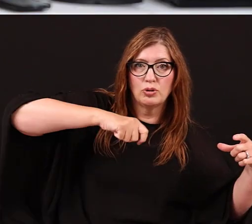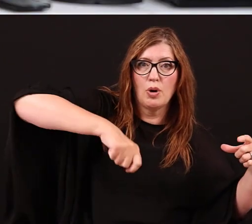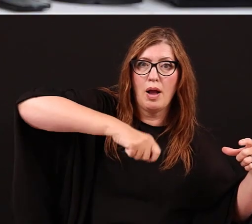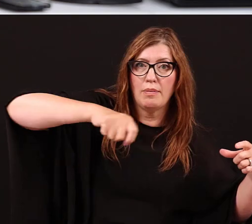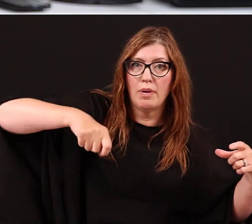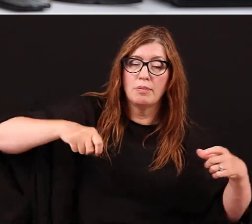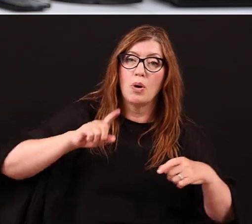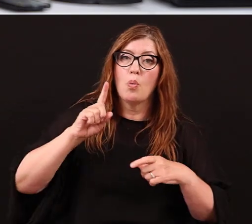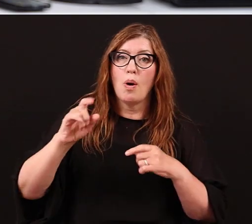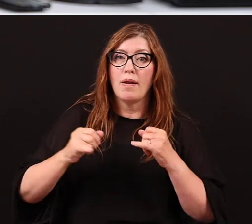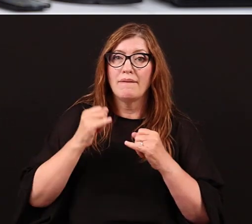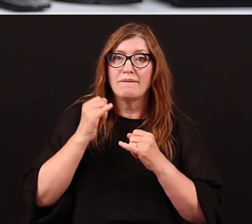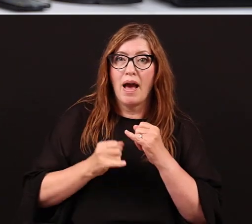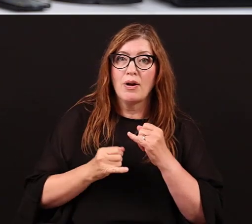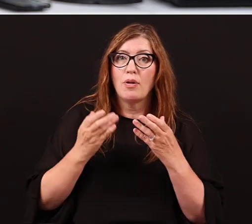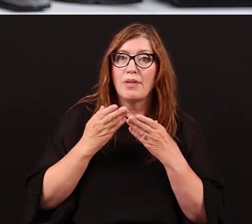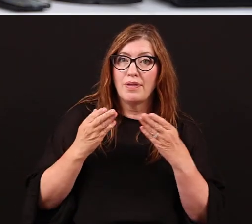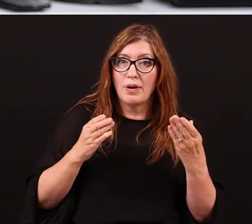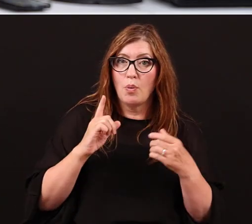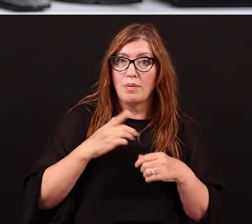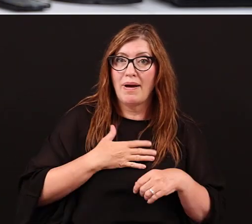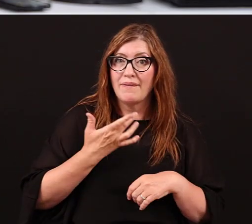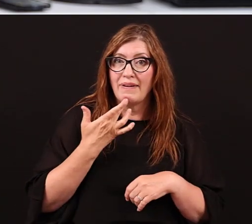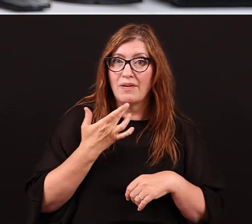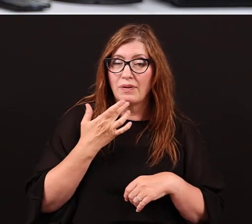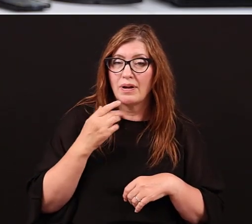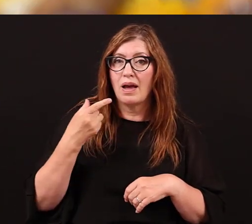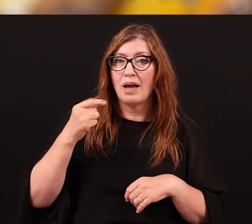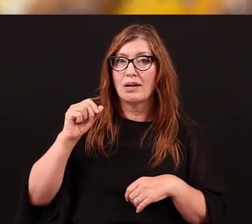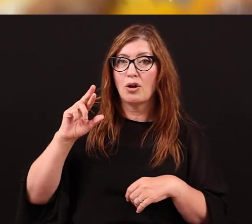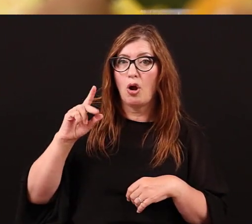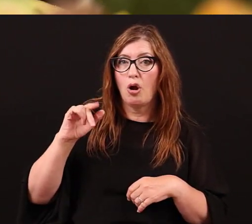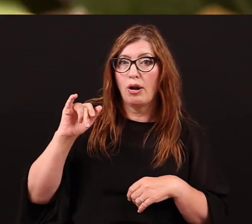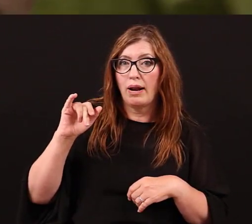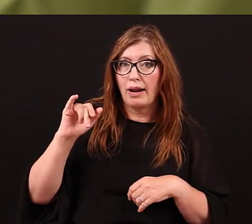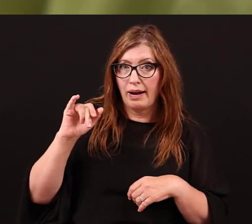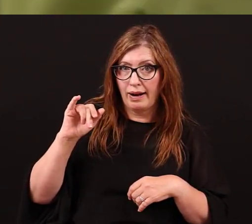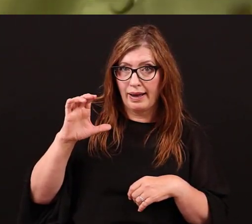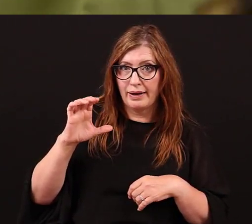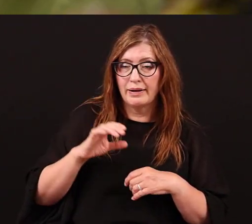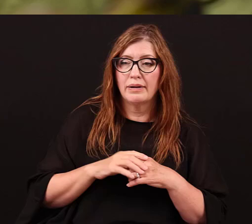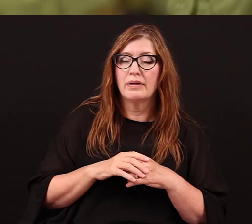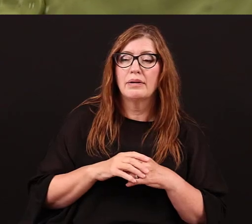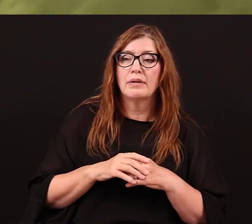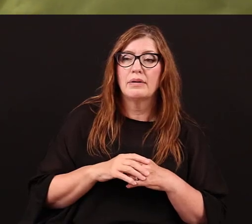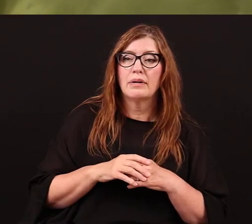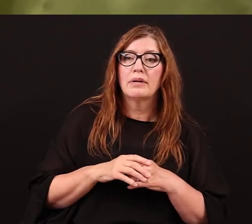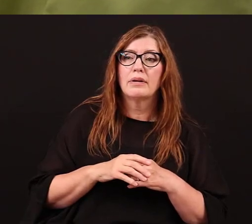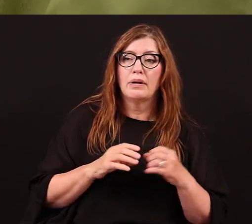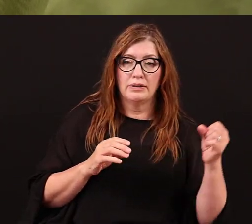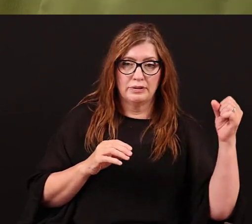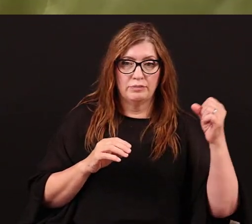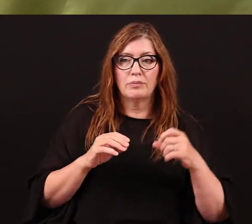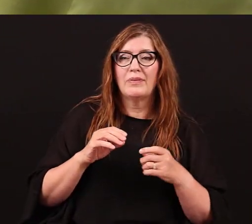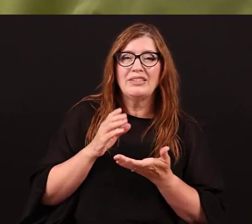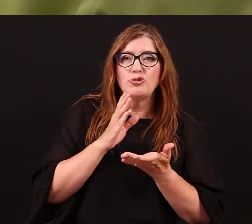Now one final ingredient, one of my favorites is garlic. So I have chopped garlic, here. Just gonna kind of sprinkle it over the top.